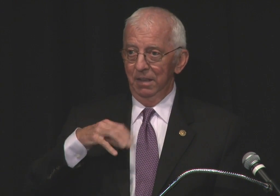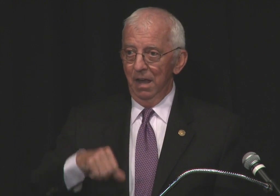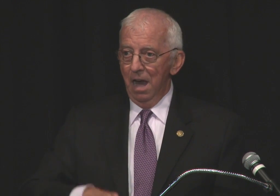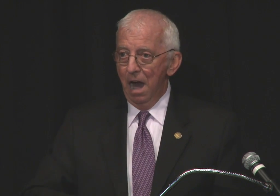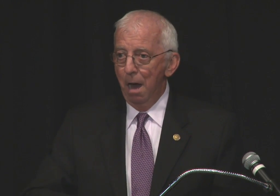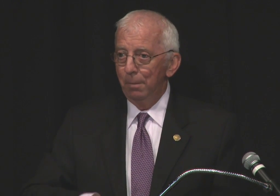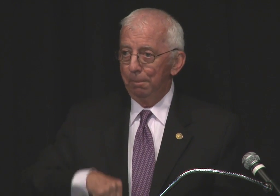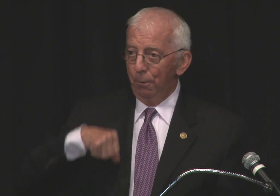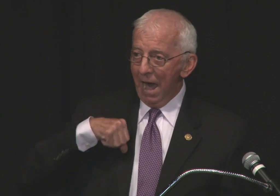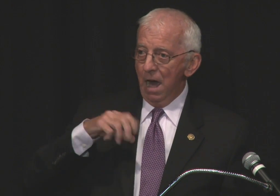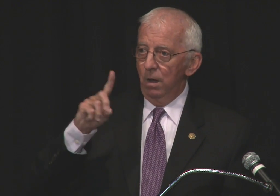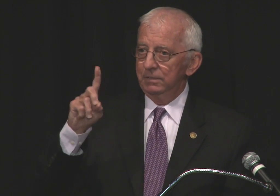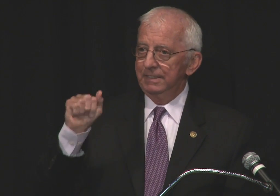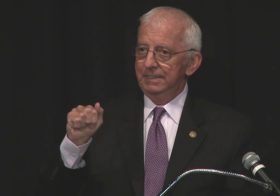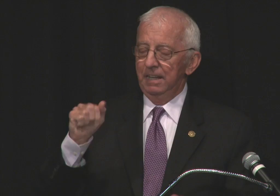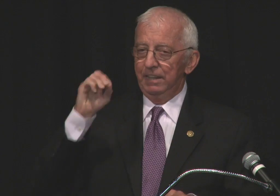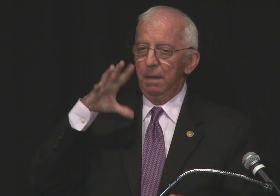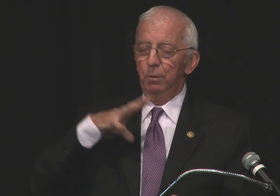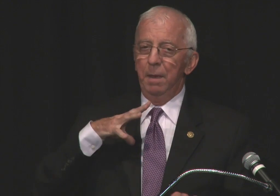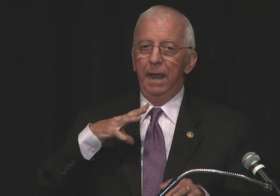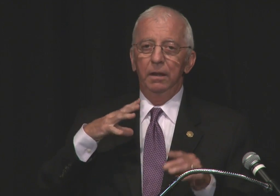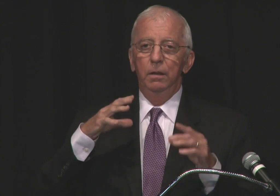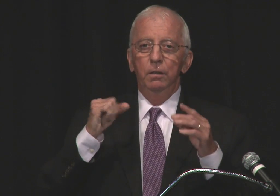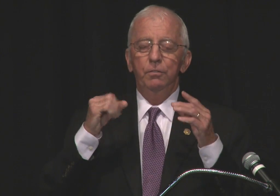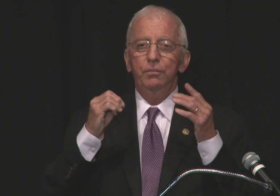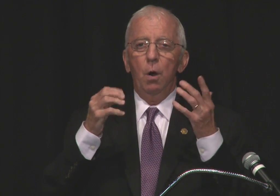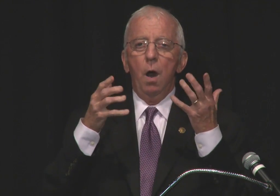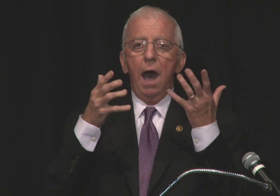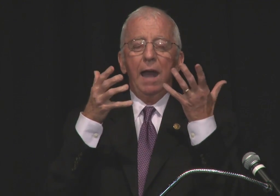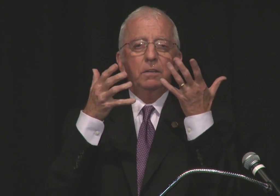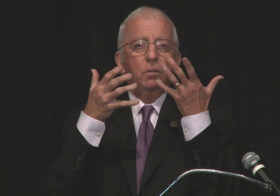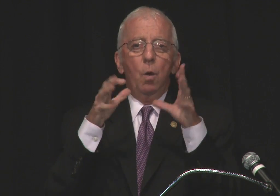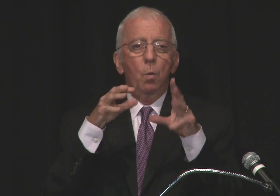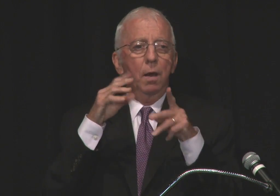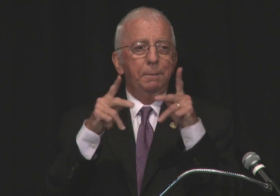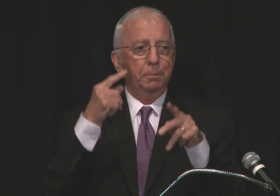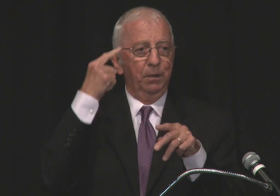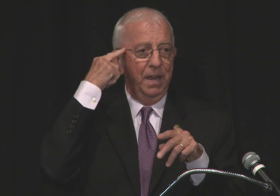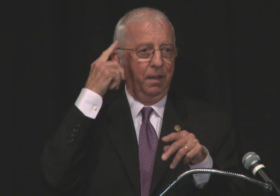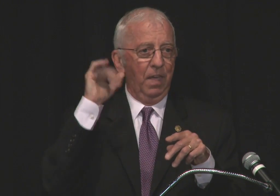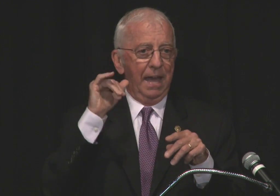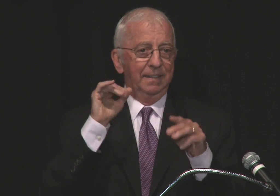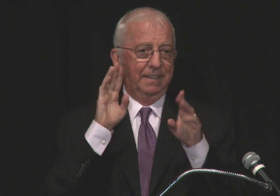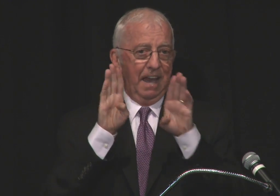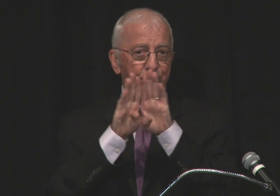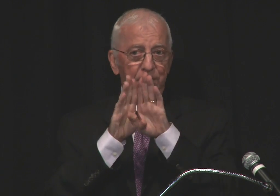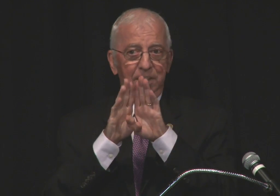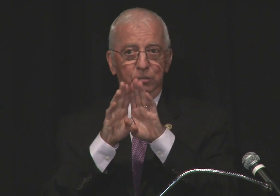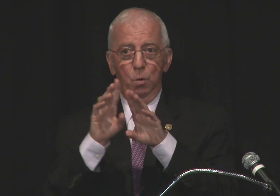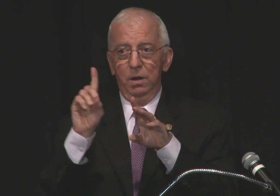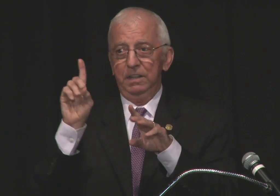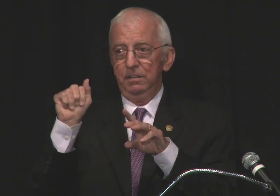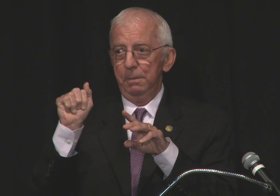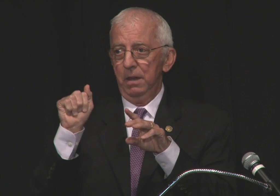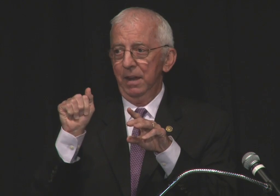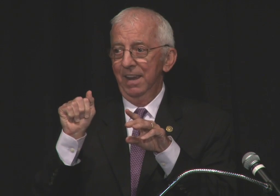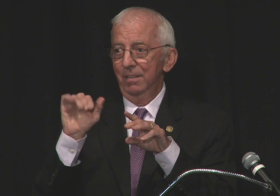I'm a proud disabled man. So I don't want people to think that deafness or disability,